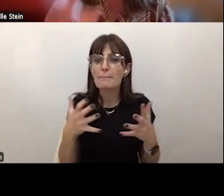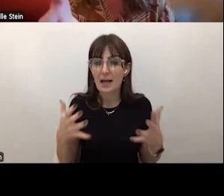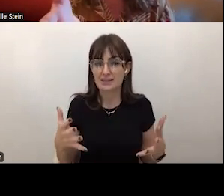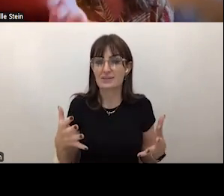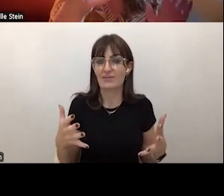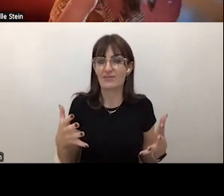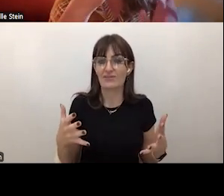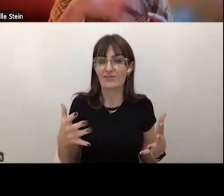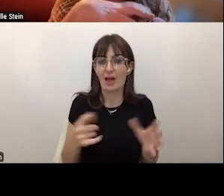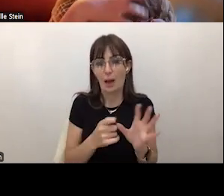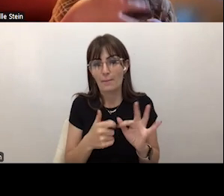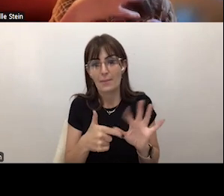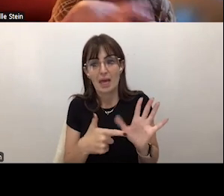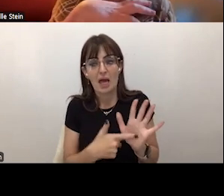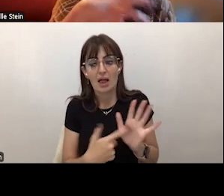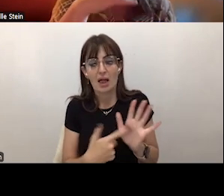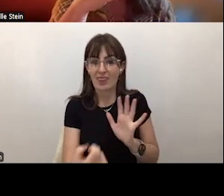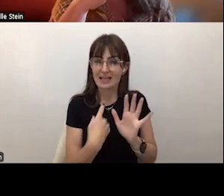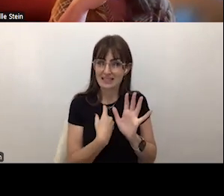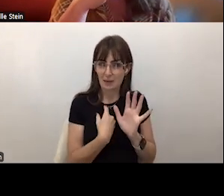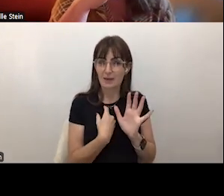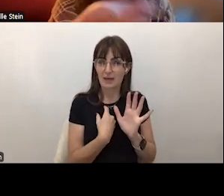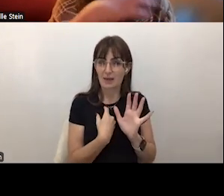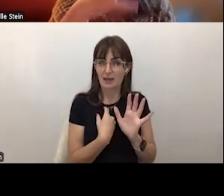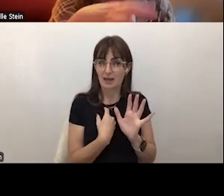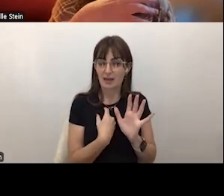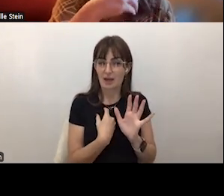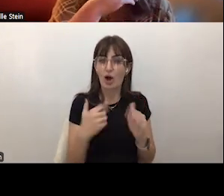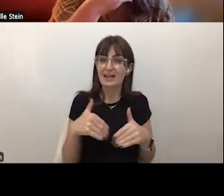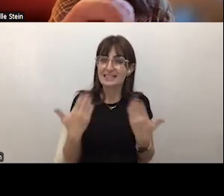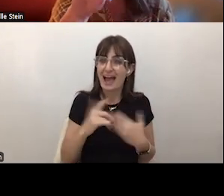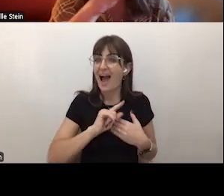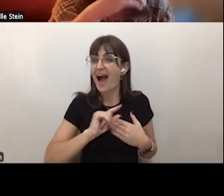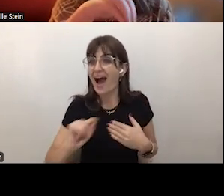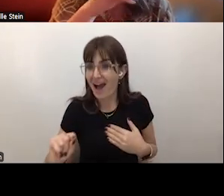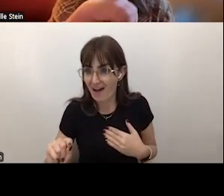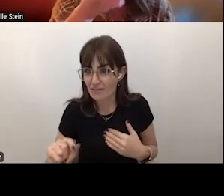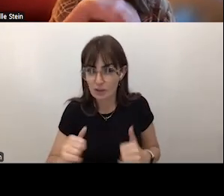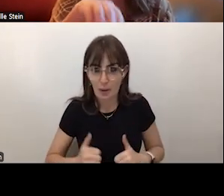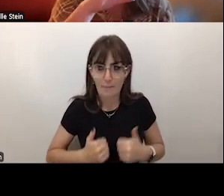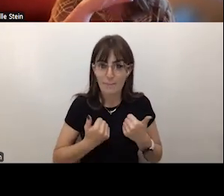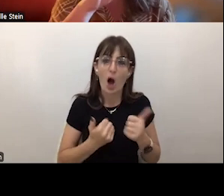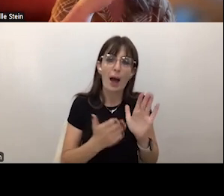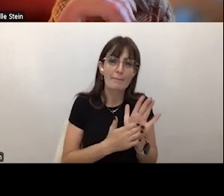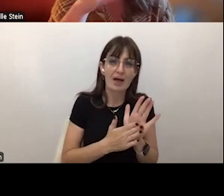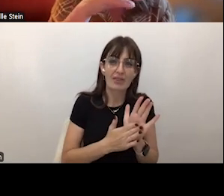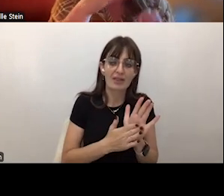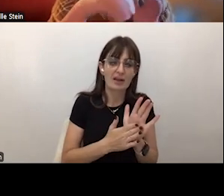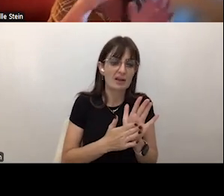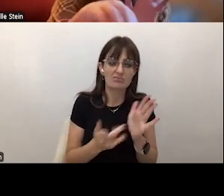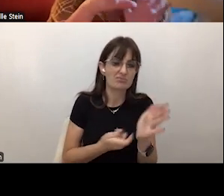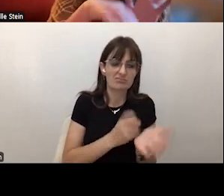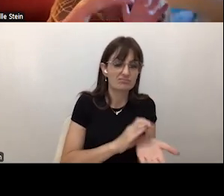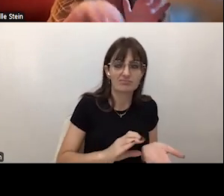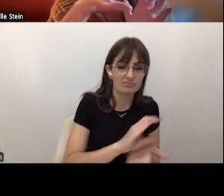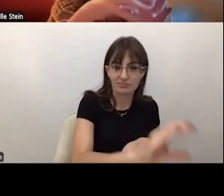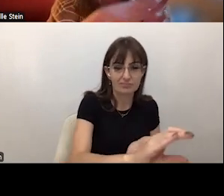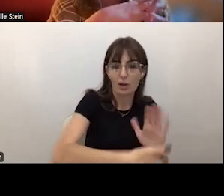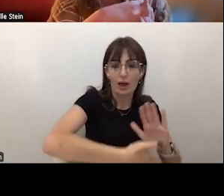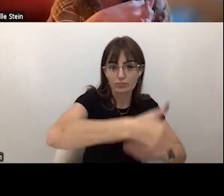appeal. They sent me the appeal the day after my monthly direct debit had come off my bank